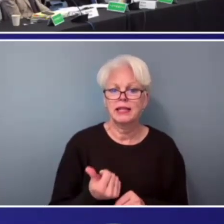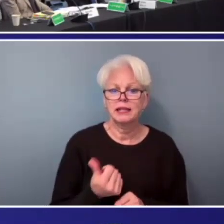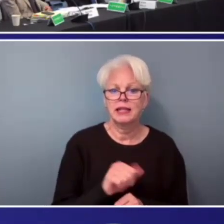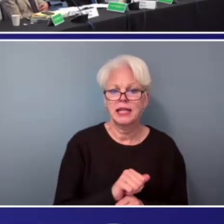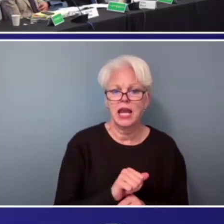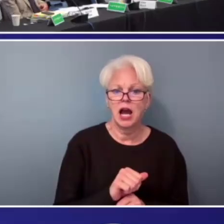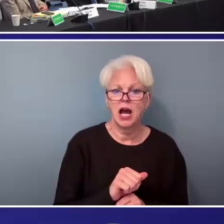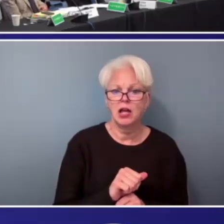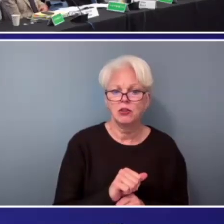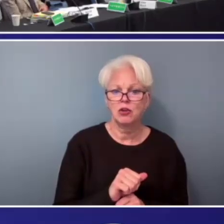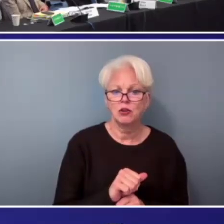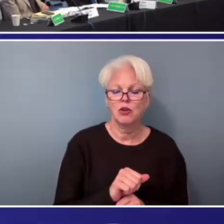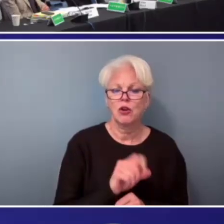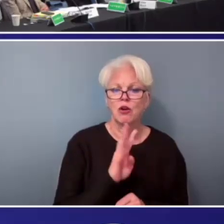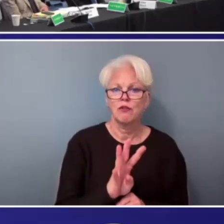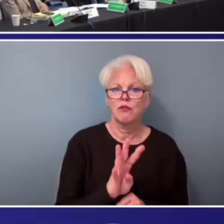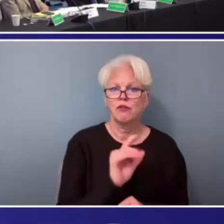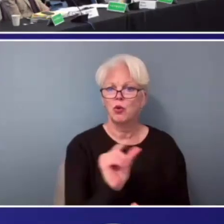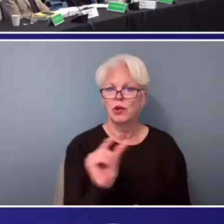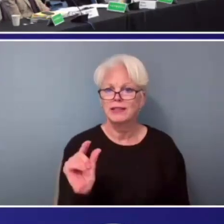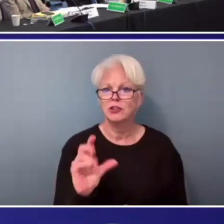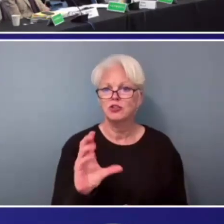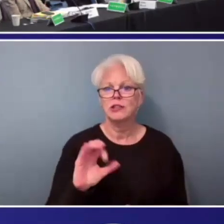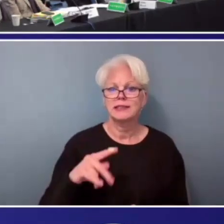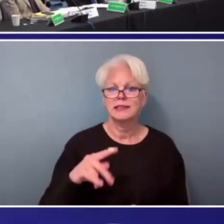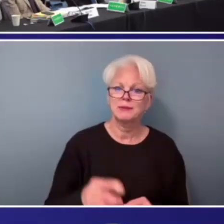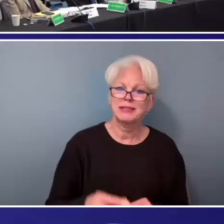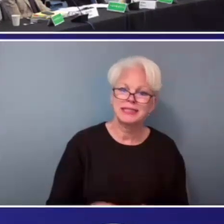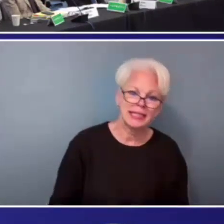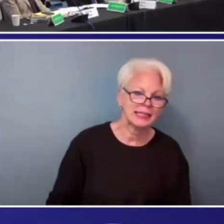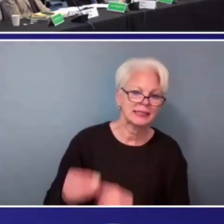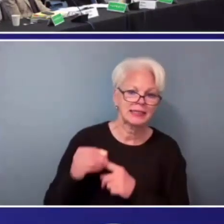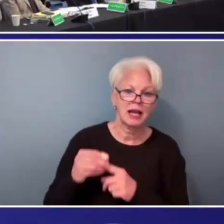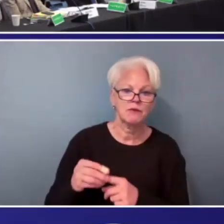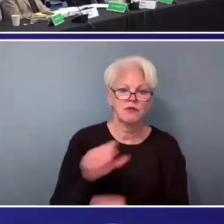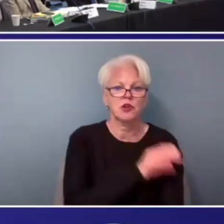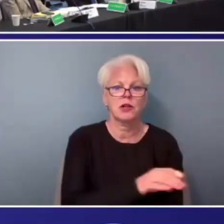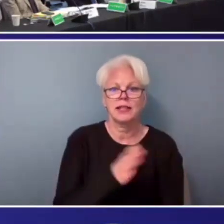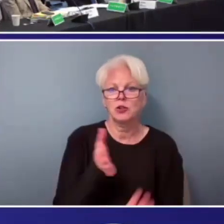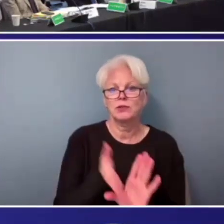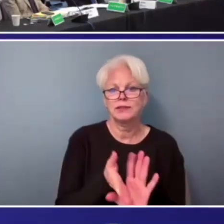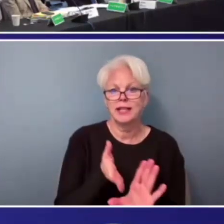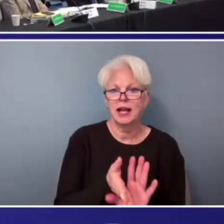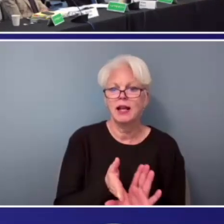four-digit CIPs, except for clinical psychology. And so therefore we determined